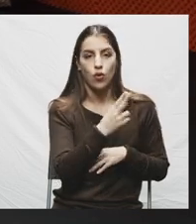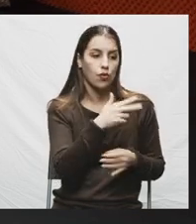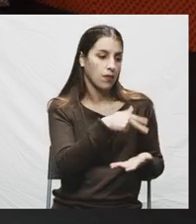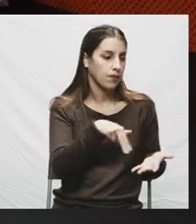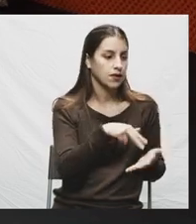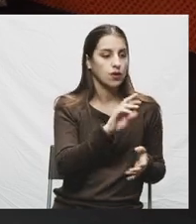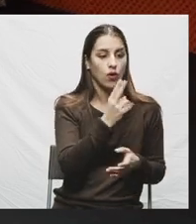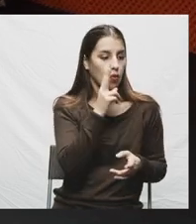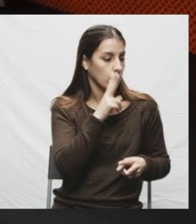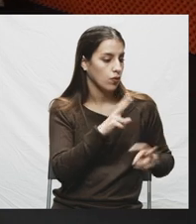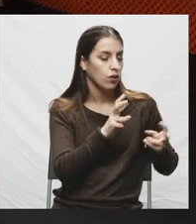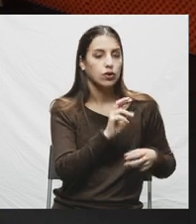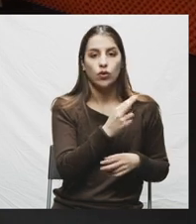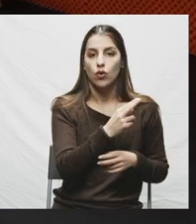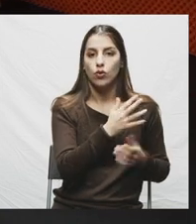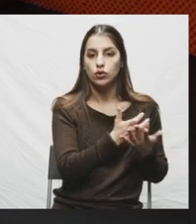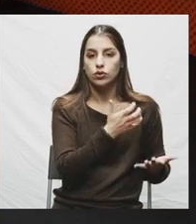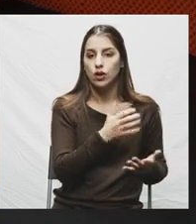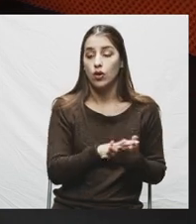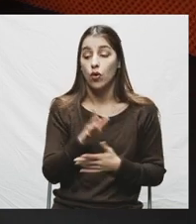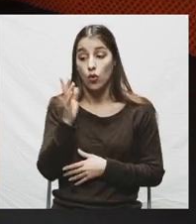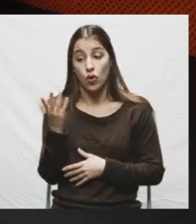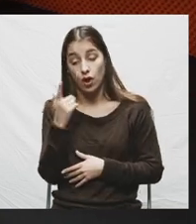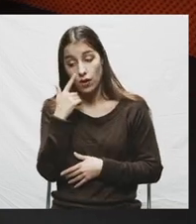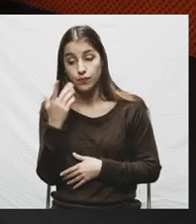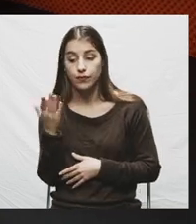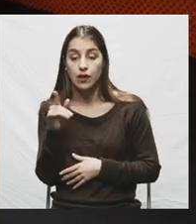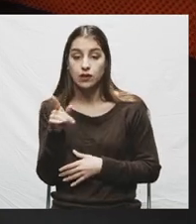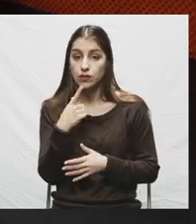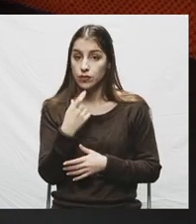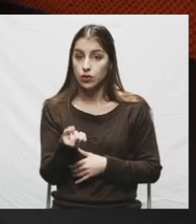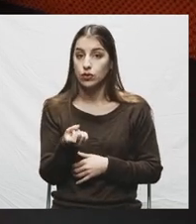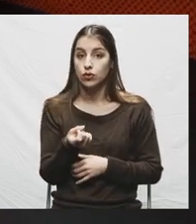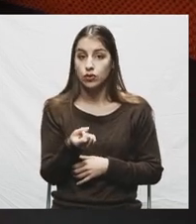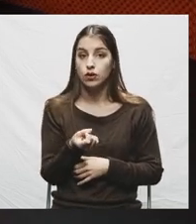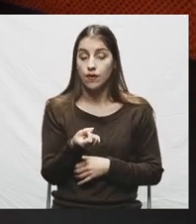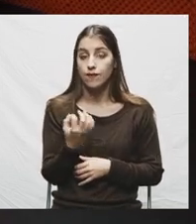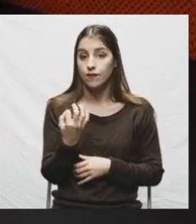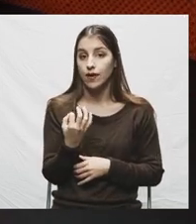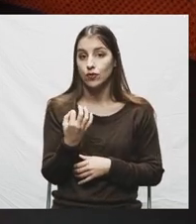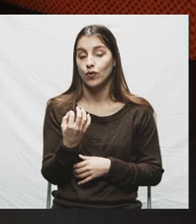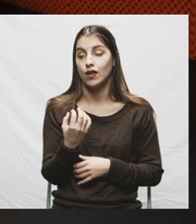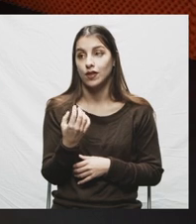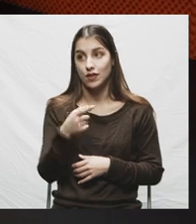A piece, an encounter that touched you? That's a question… A huge one, clearly! Tricky!